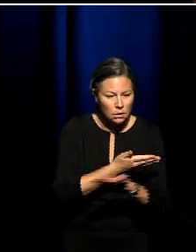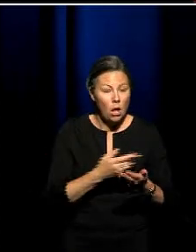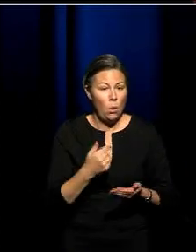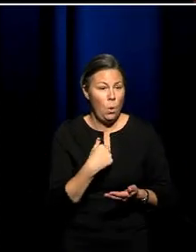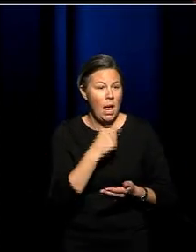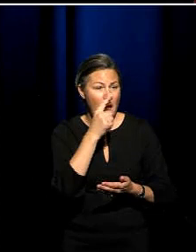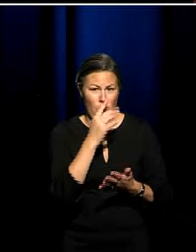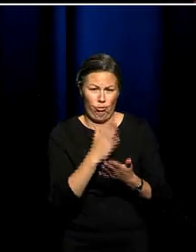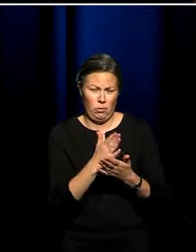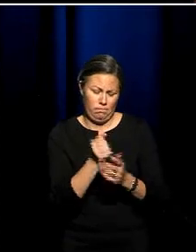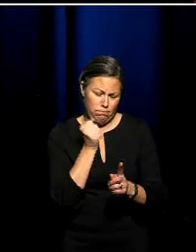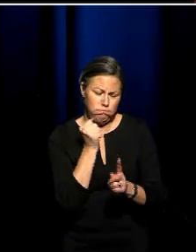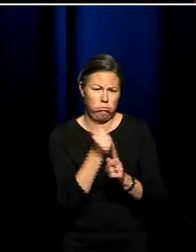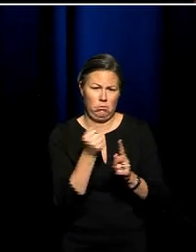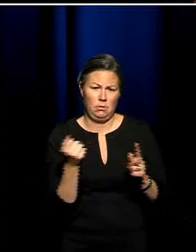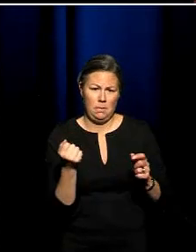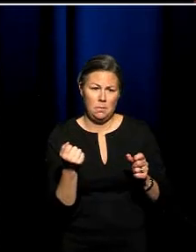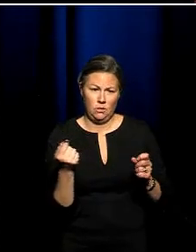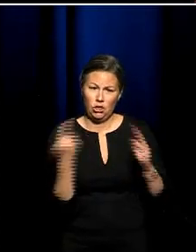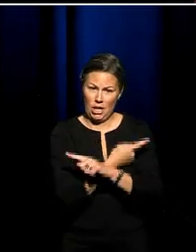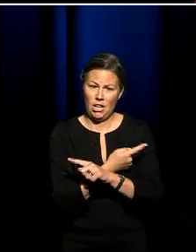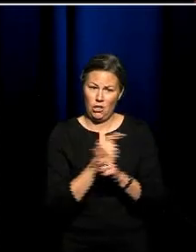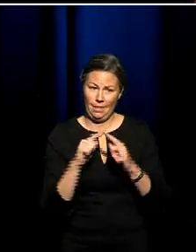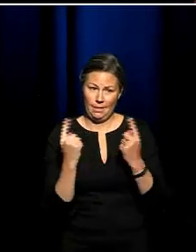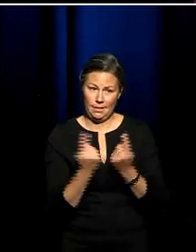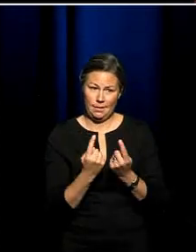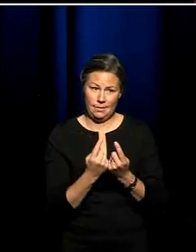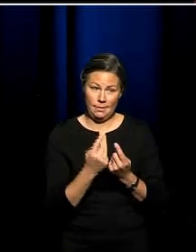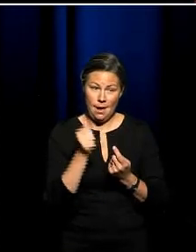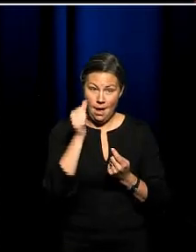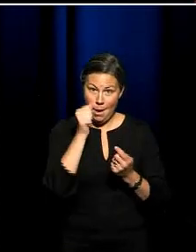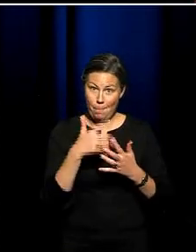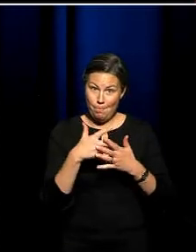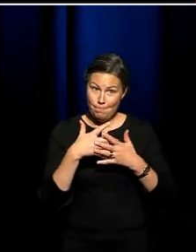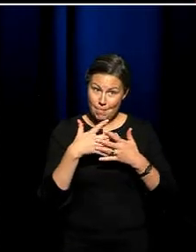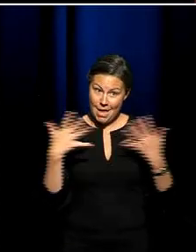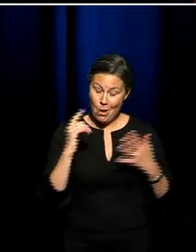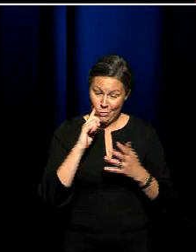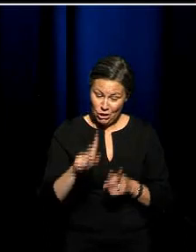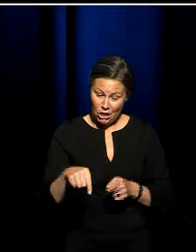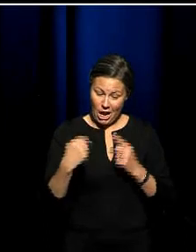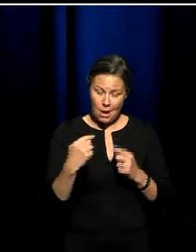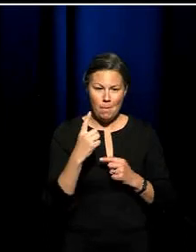change. It is a very large challenge but it is one that should be embraced. Let me